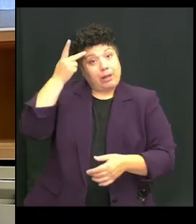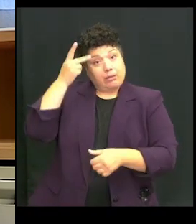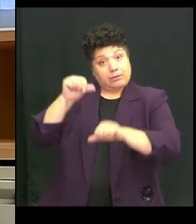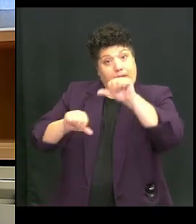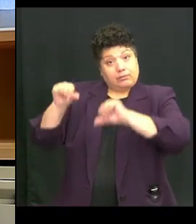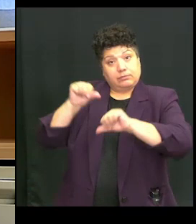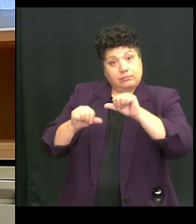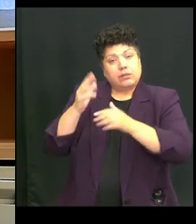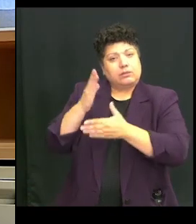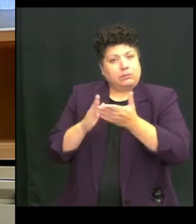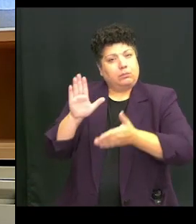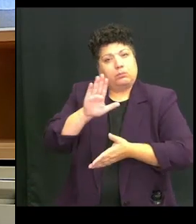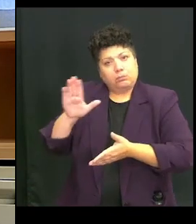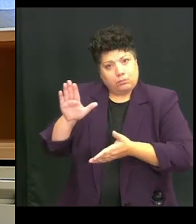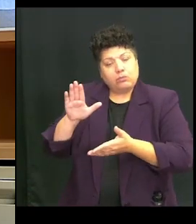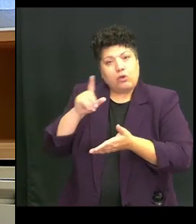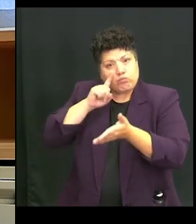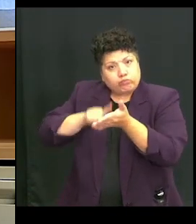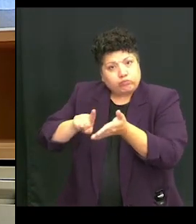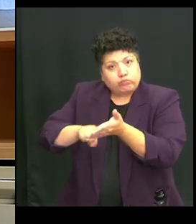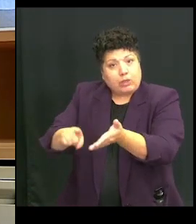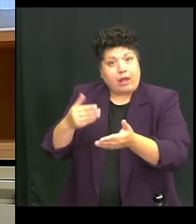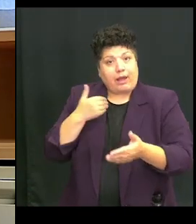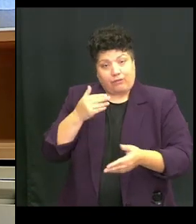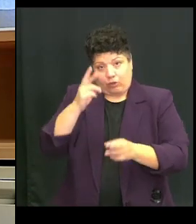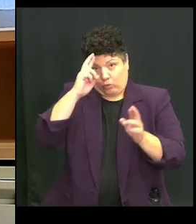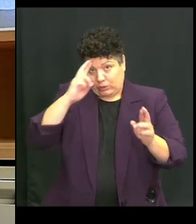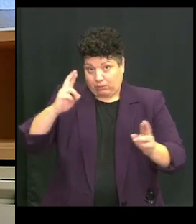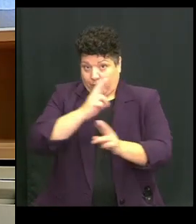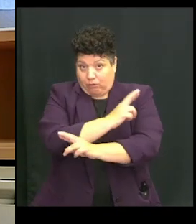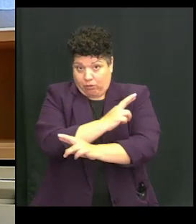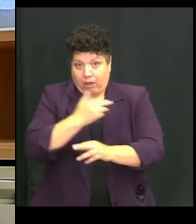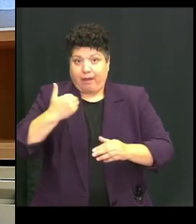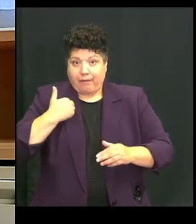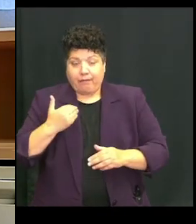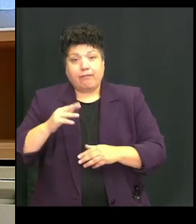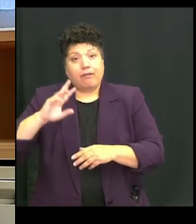that shows that respectful cross partisan dialogue does depolarize.